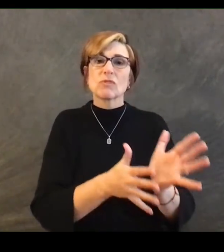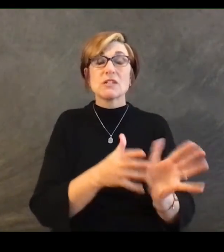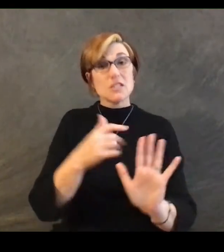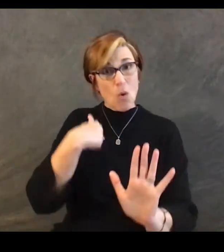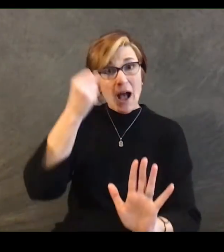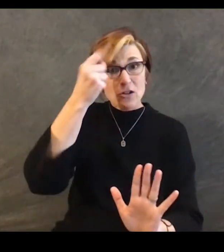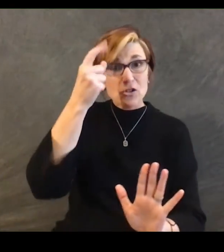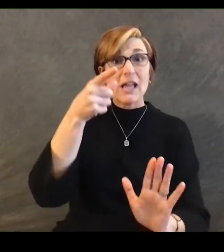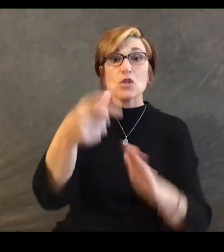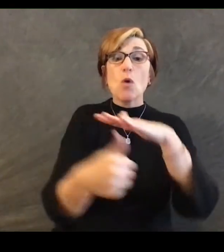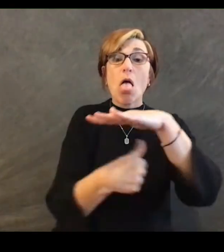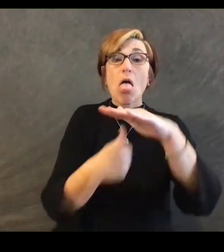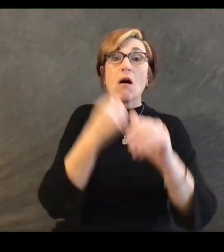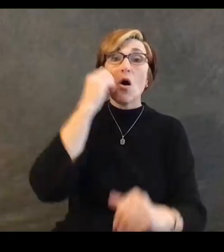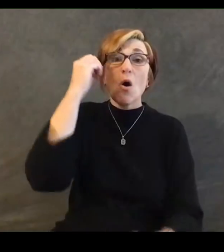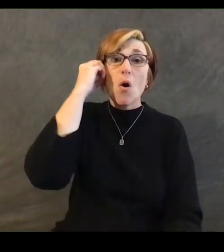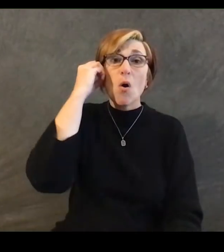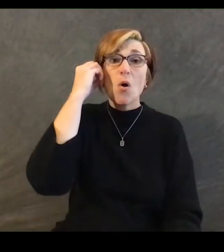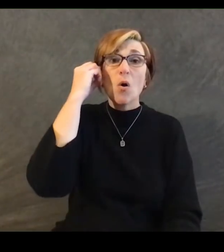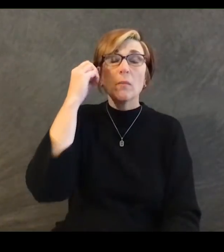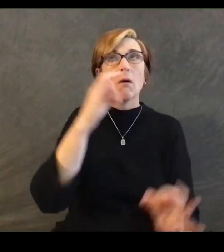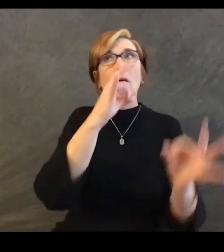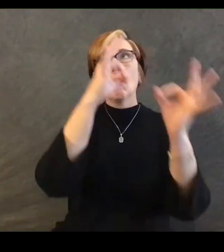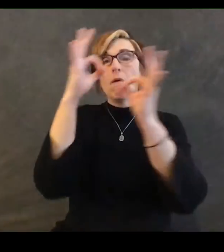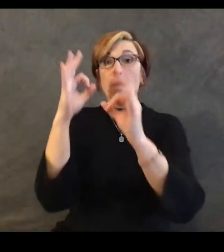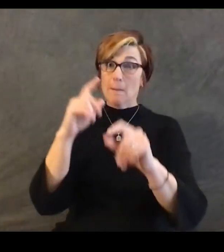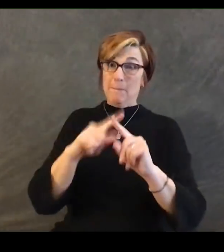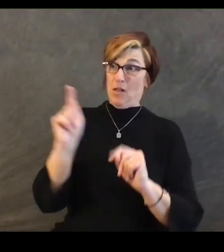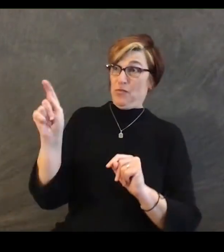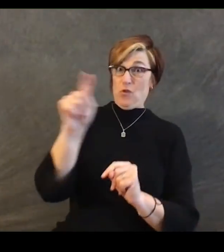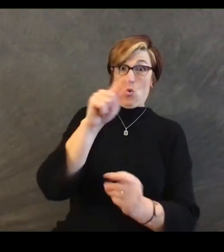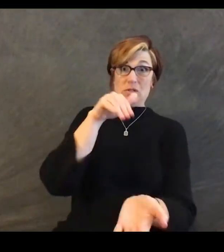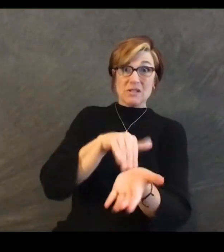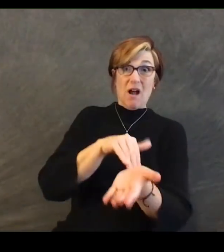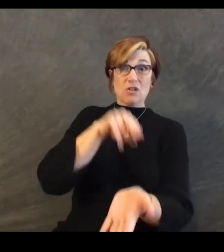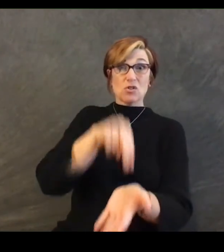to the soldiers on the front line as we started and we will end with it's